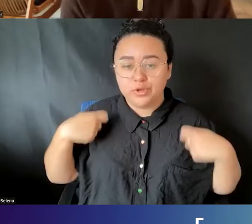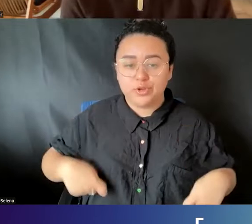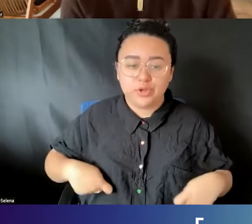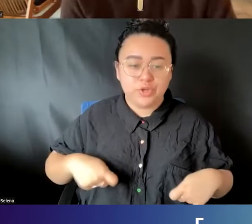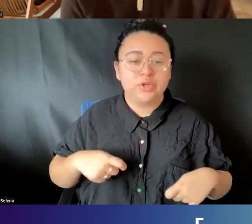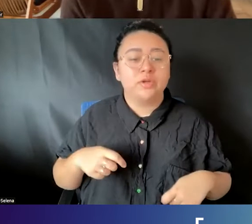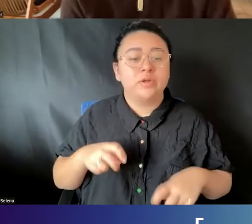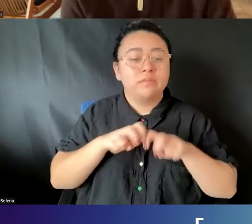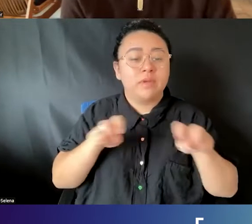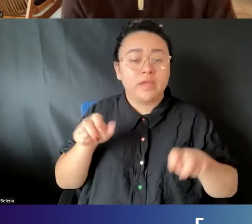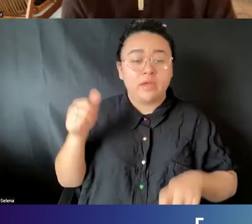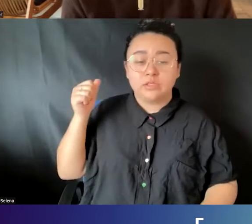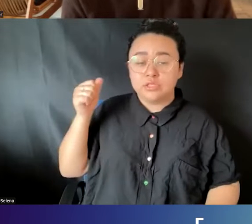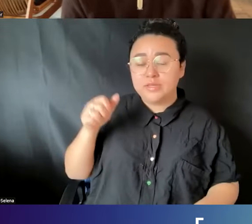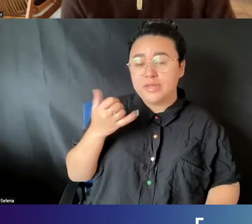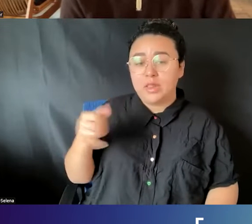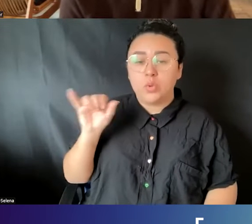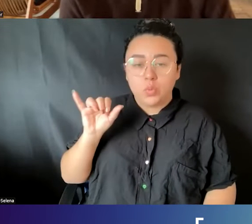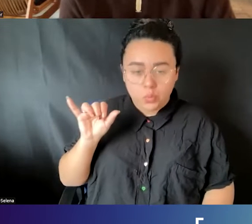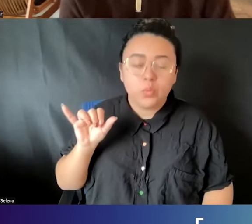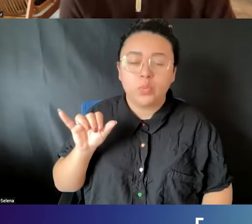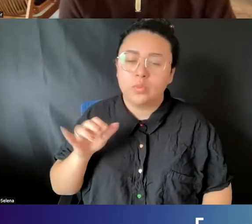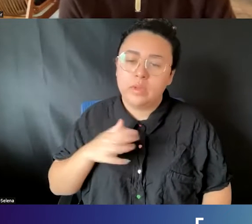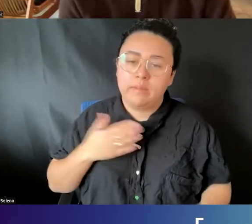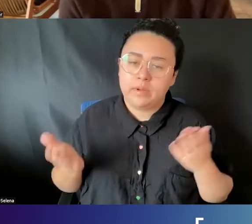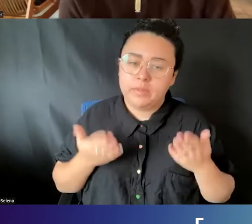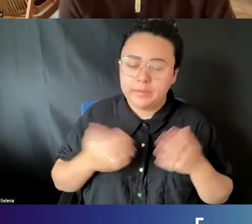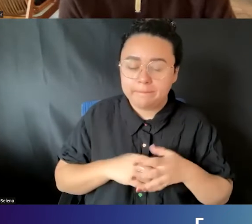Yeah. And very happy to be here.